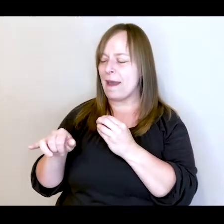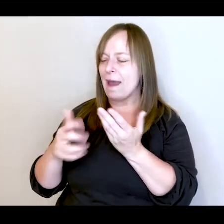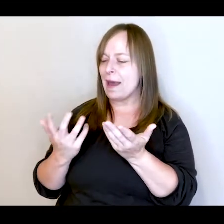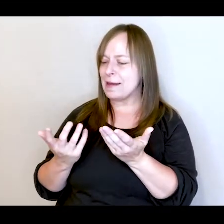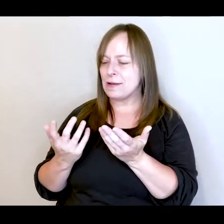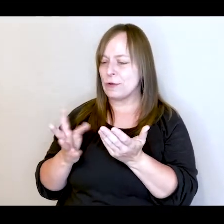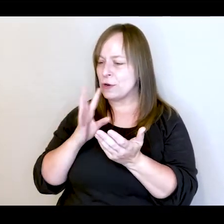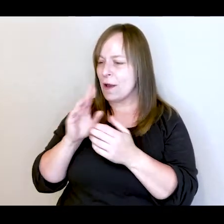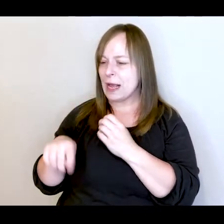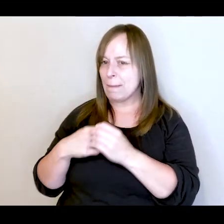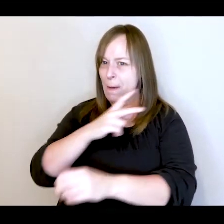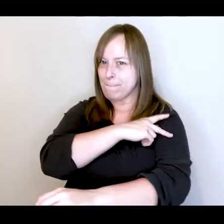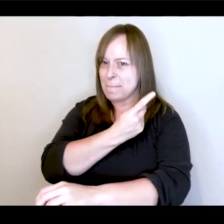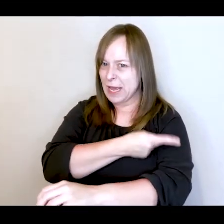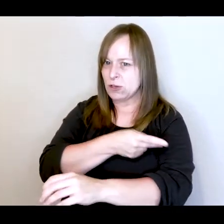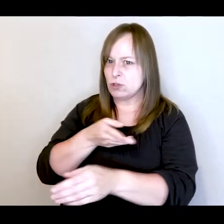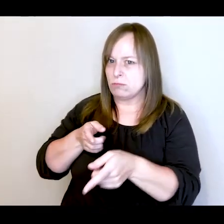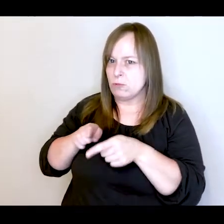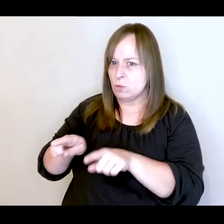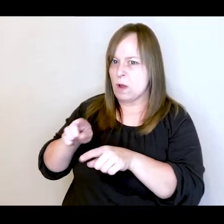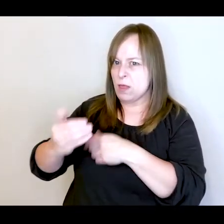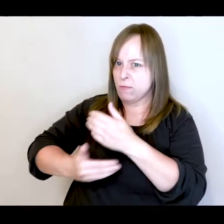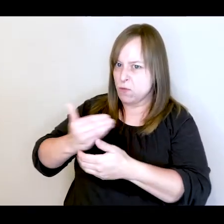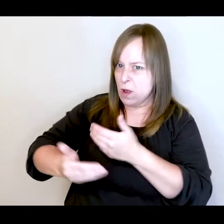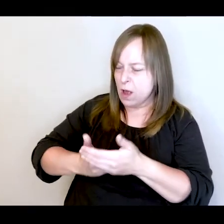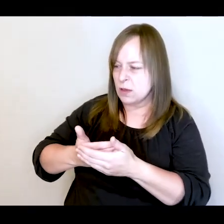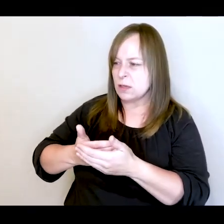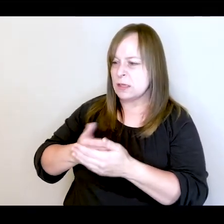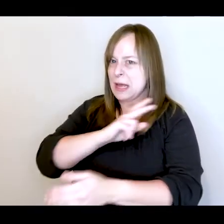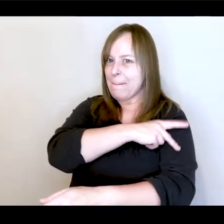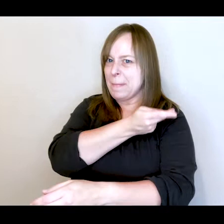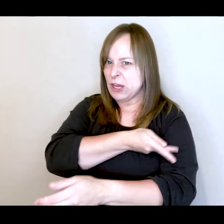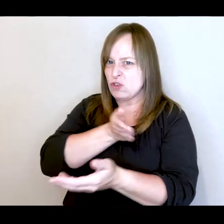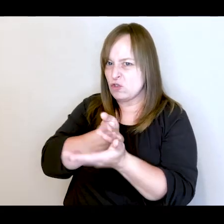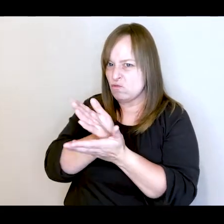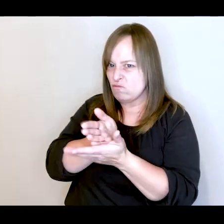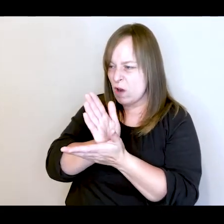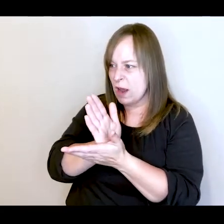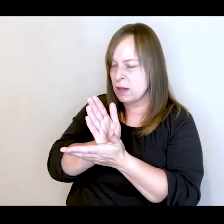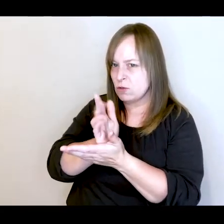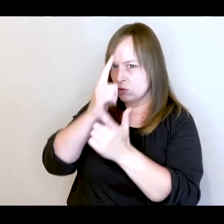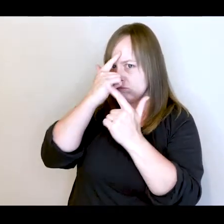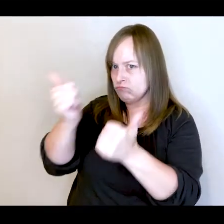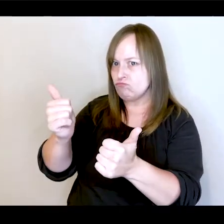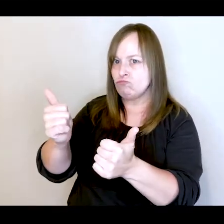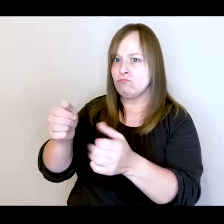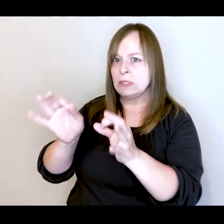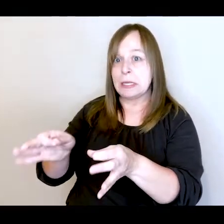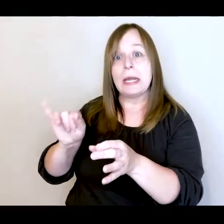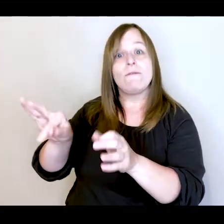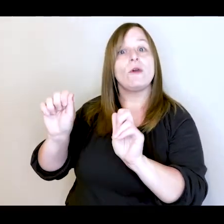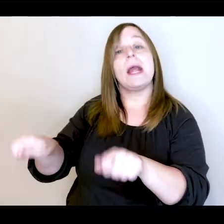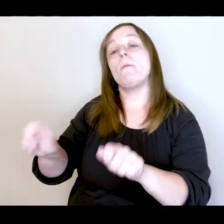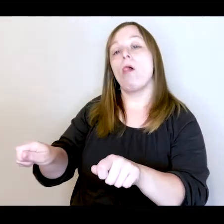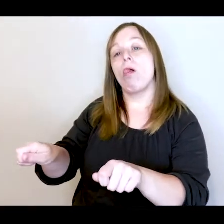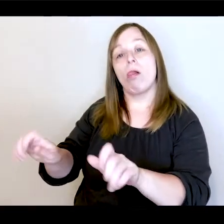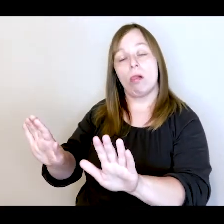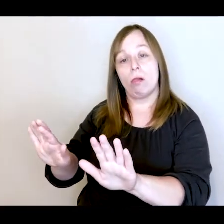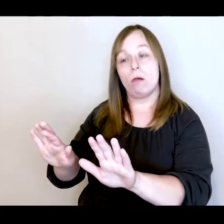were-- you know, we're talking about a patient in process. We're talking about the patient's rights to actually make the decision. If they're-- if the decision